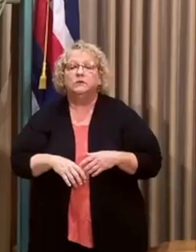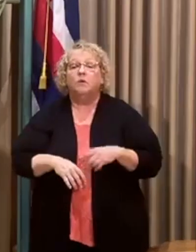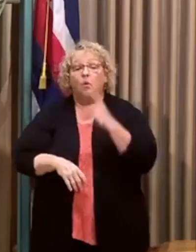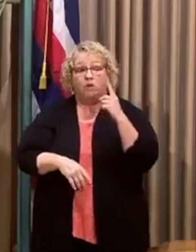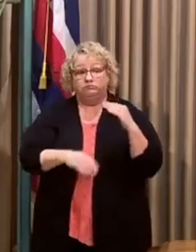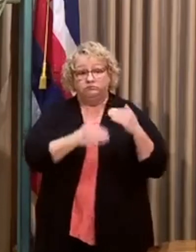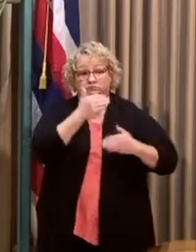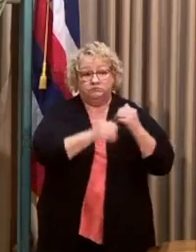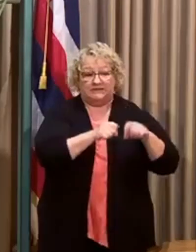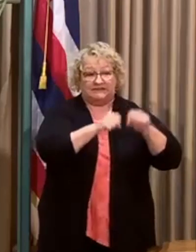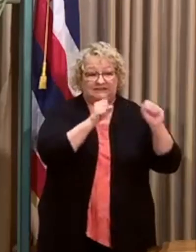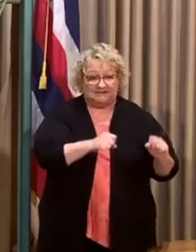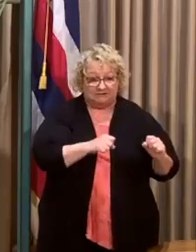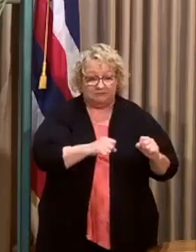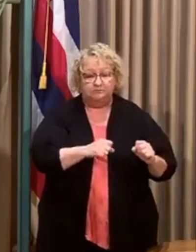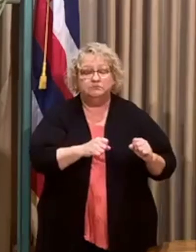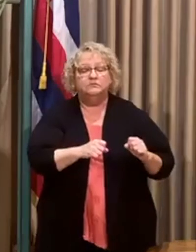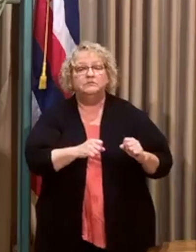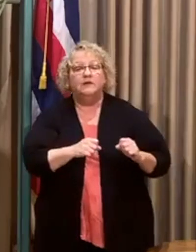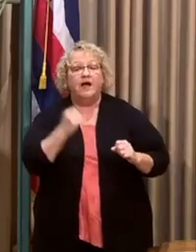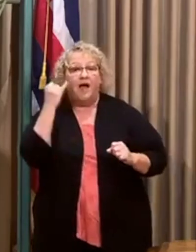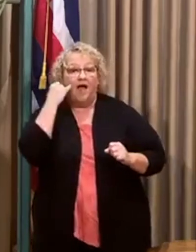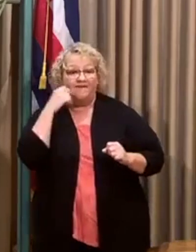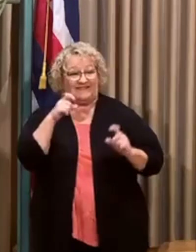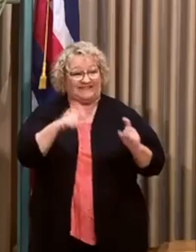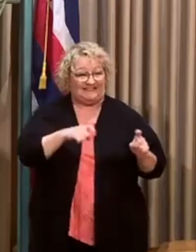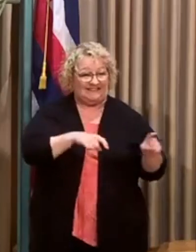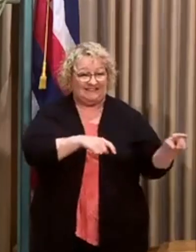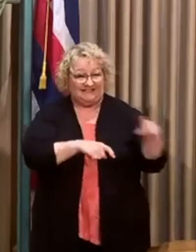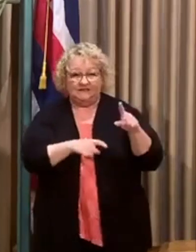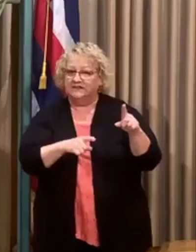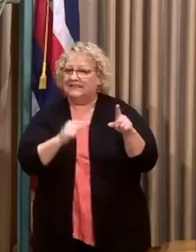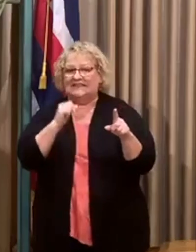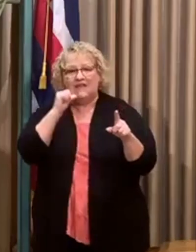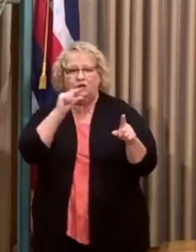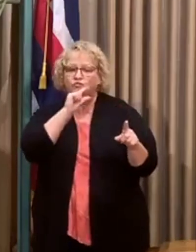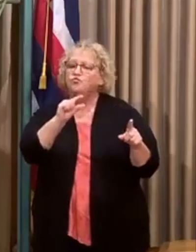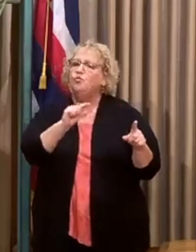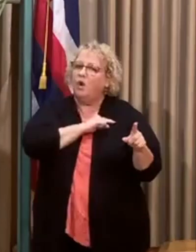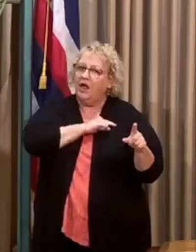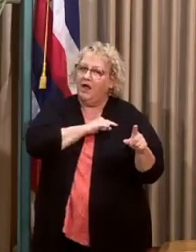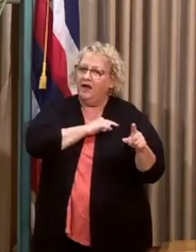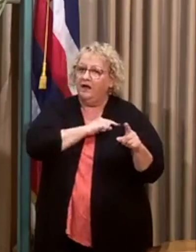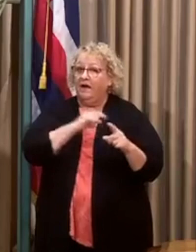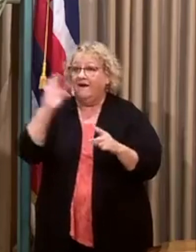is that if we get need expressed by a student who is not eligible for federal aid,